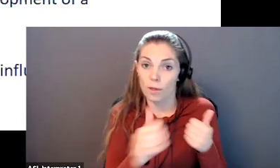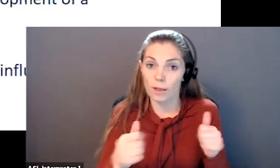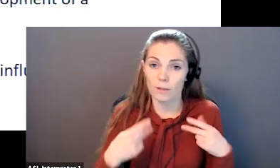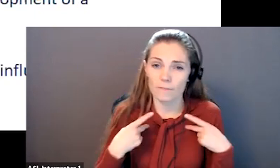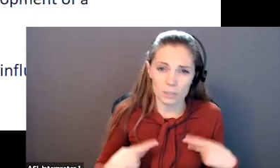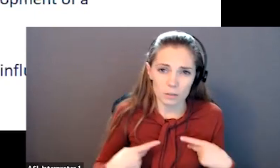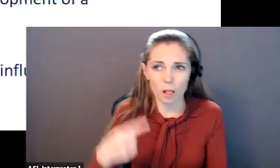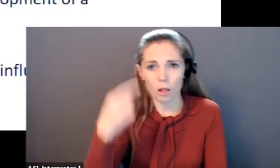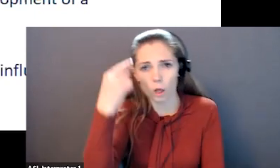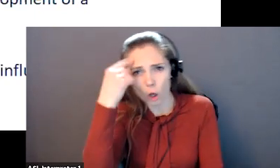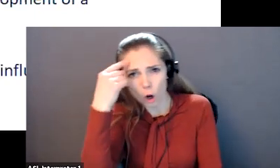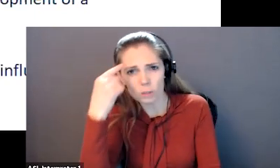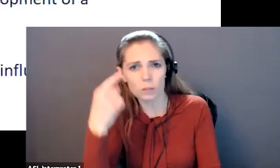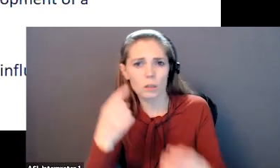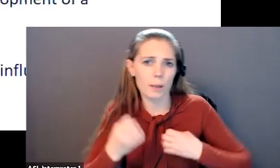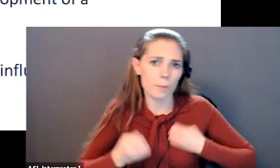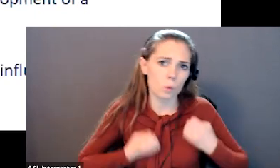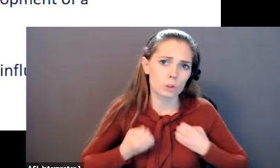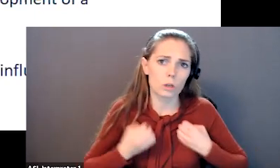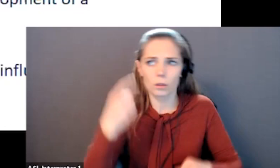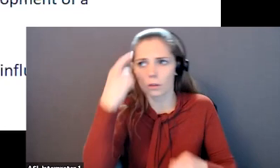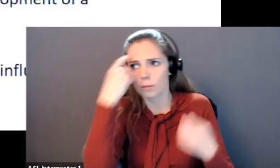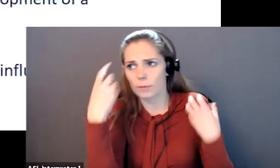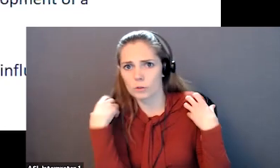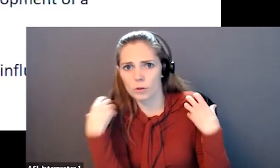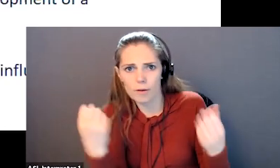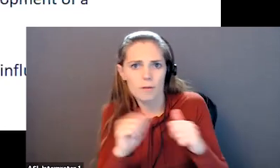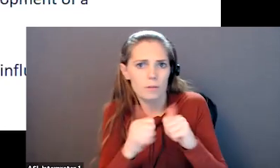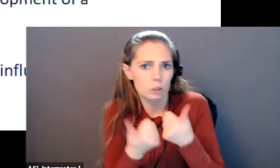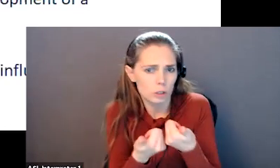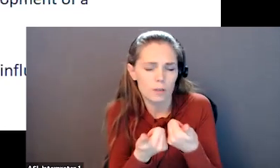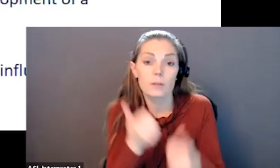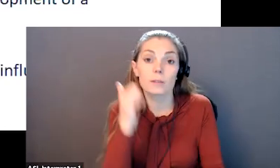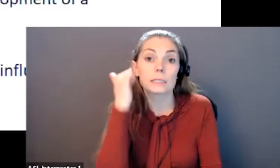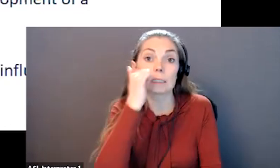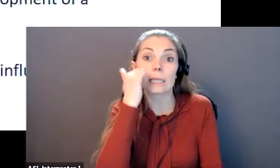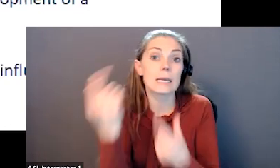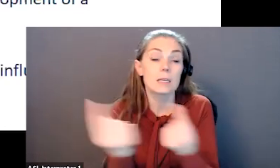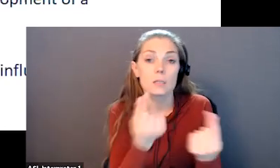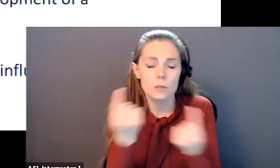difficulty carrying out day-to-day activities challenges to social inclusion or uncertainty